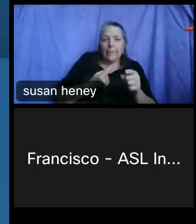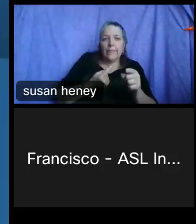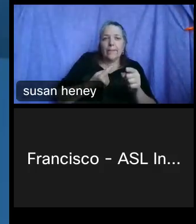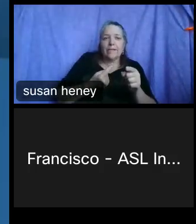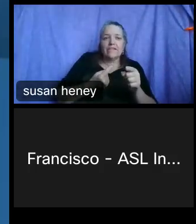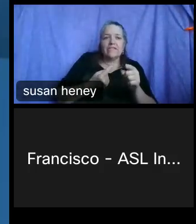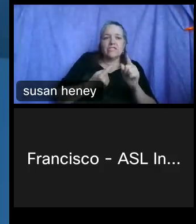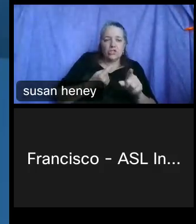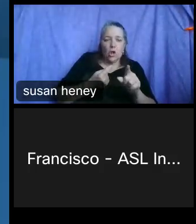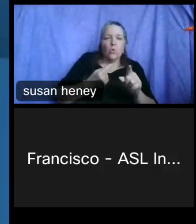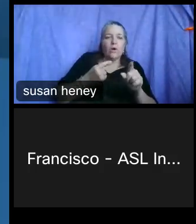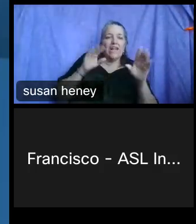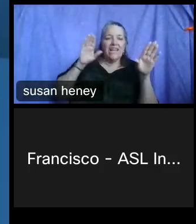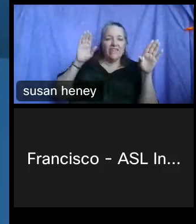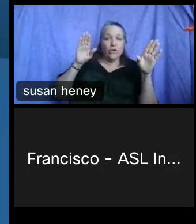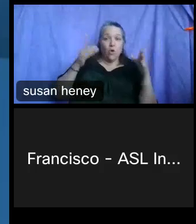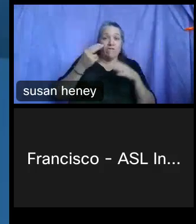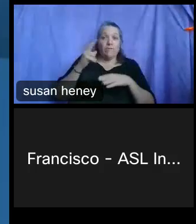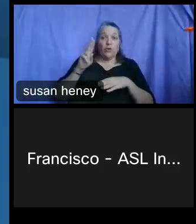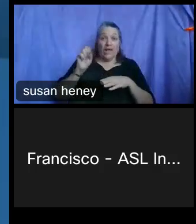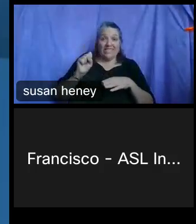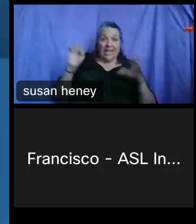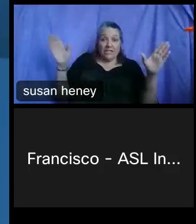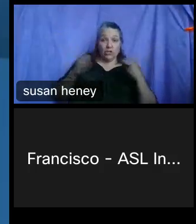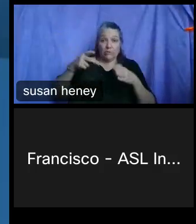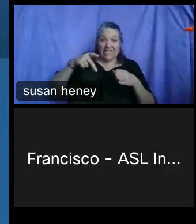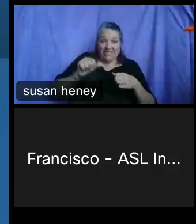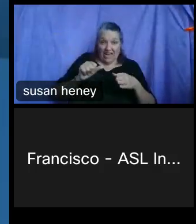state of Pennsylvania, Pennsylvania, is split up into counties. The counties are split up